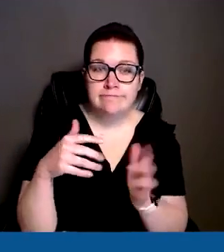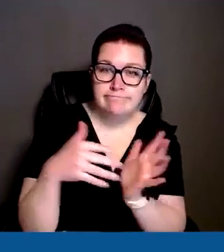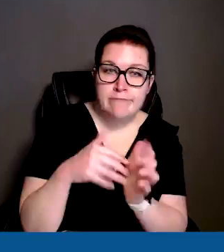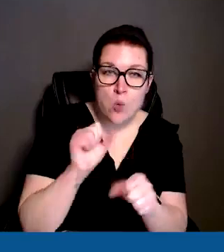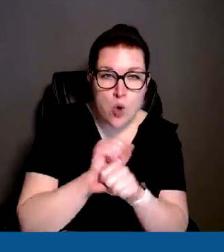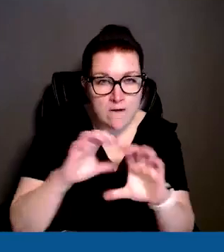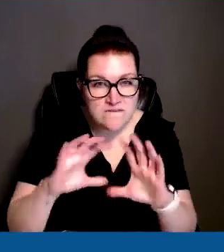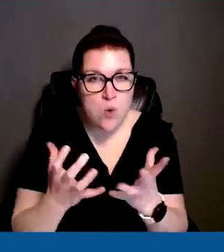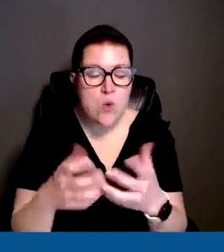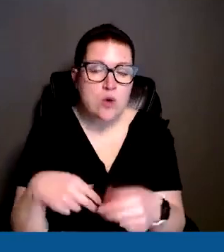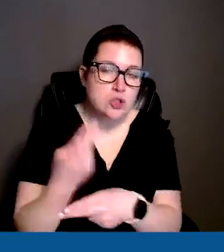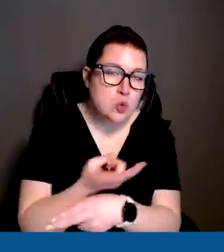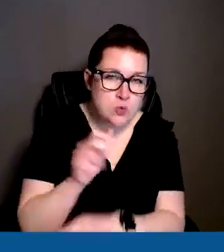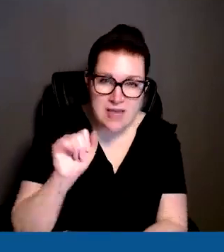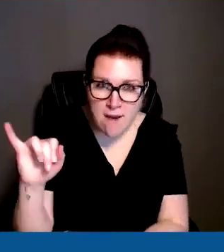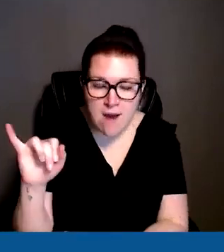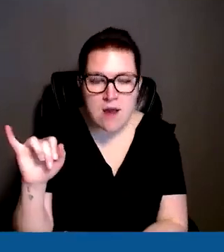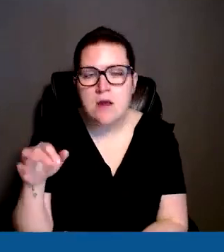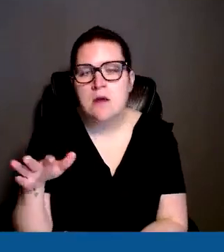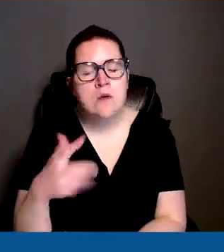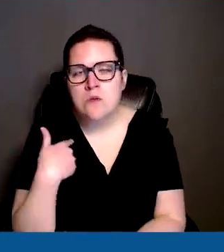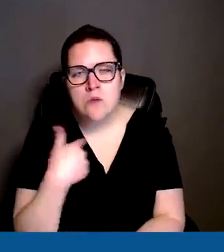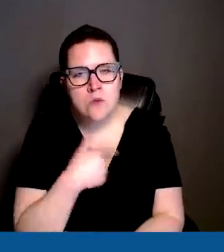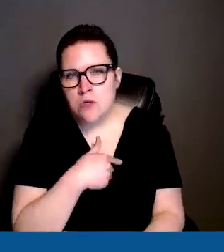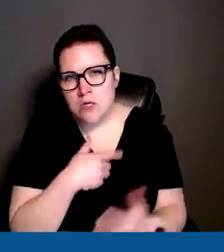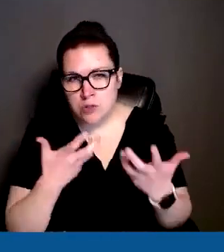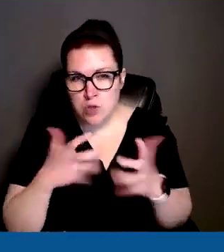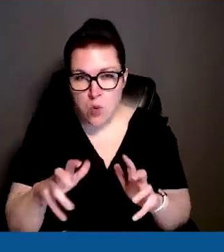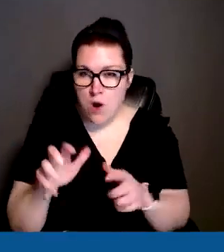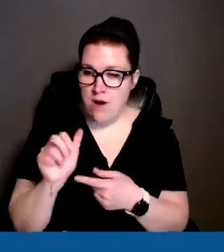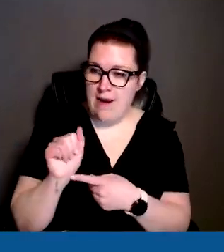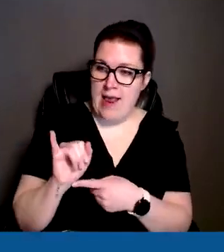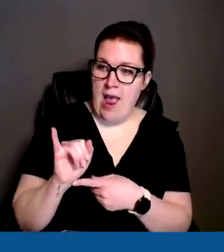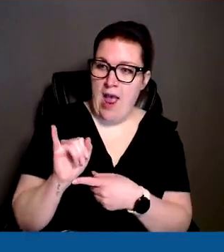we don't seek to have AI solutions that would replace